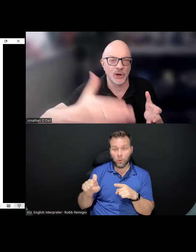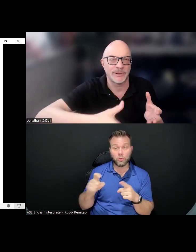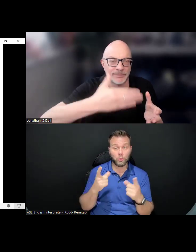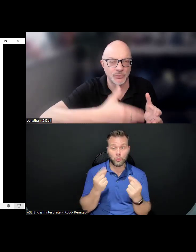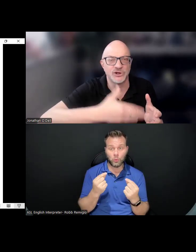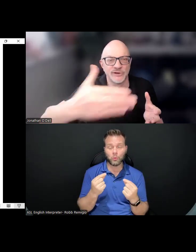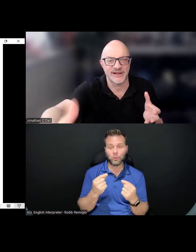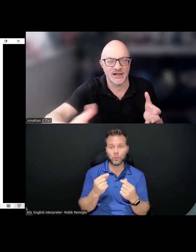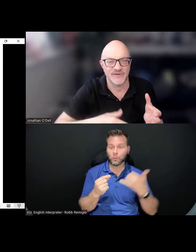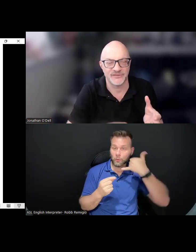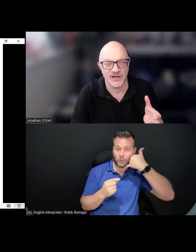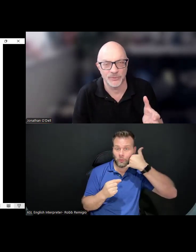generate the appearance of an